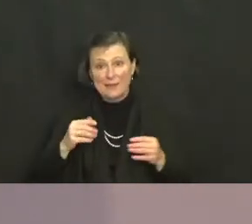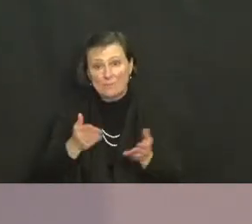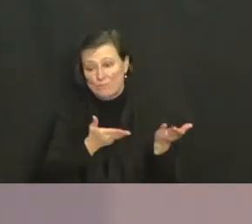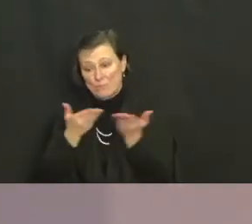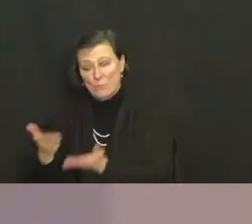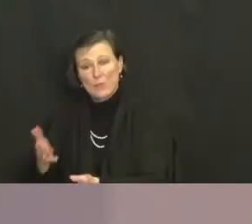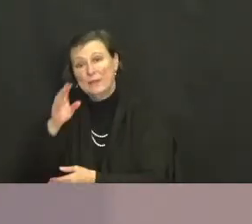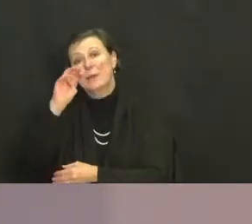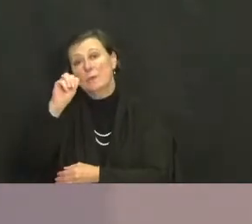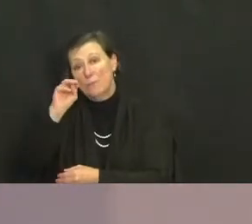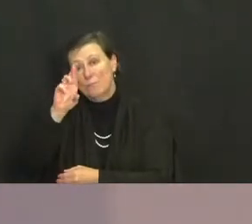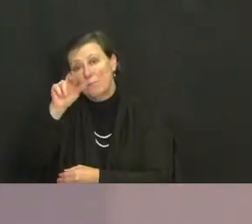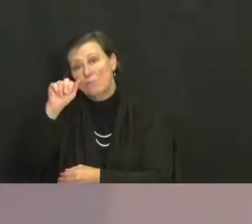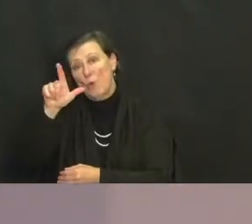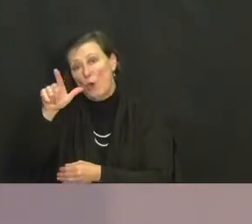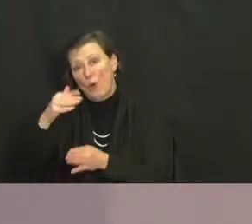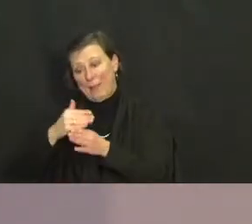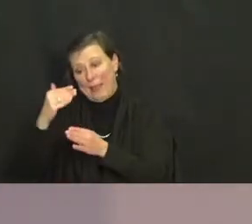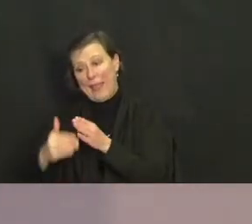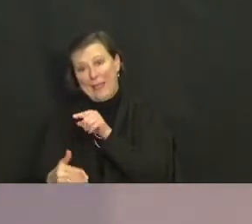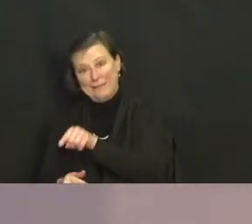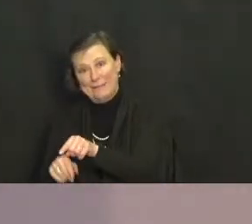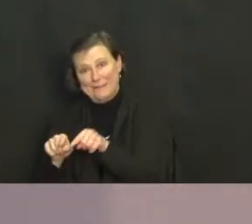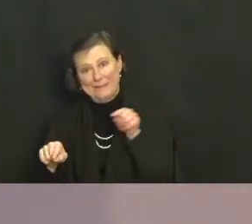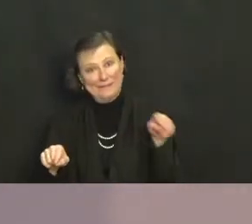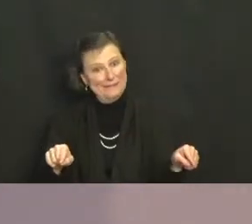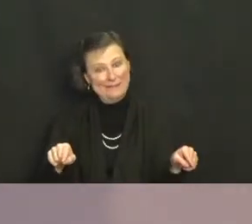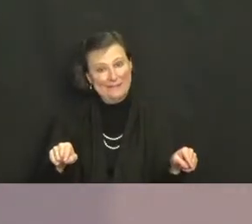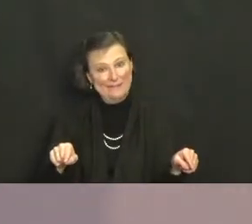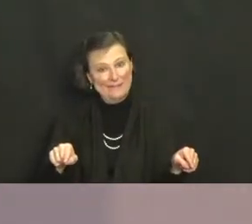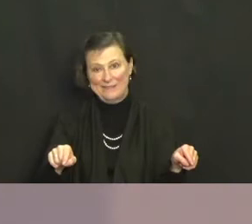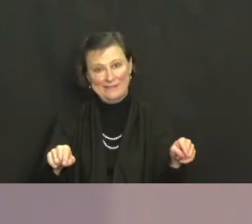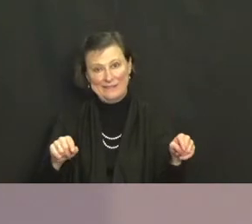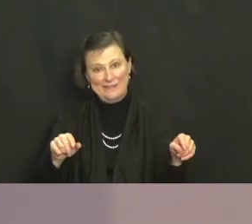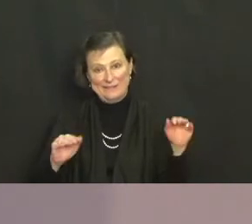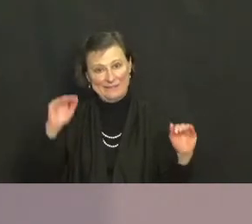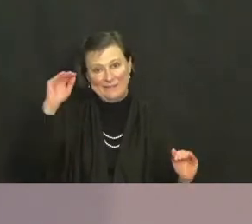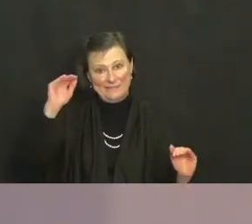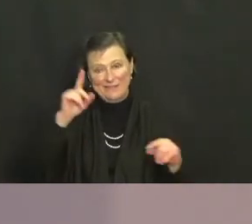Immoral means cannot bring about moral ends.